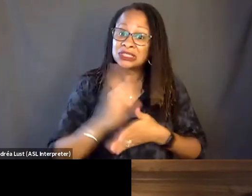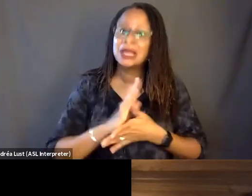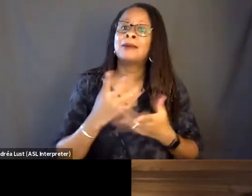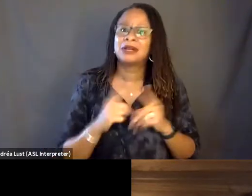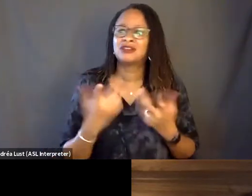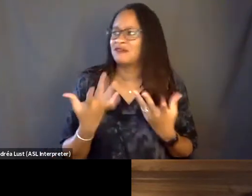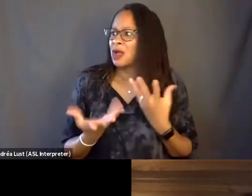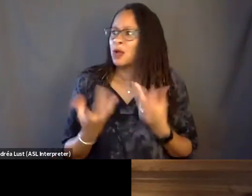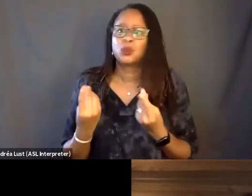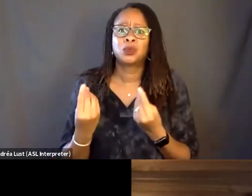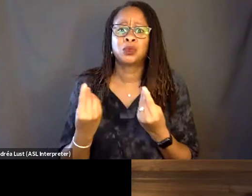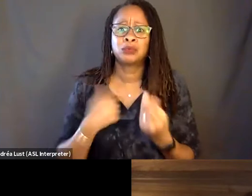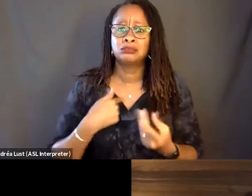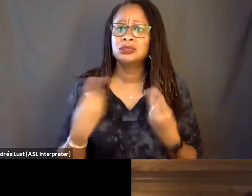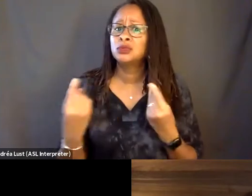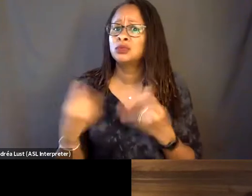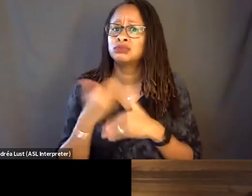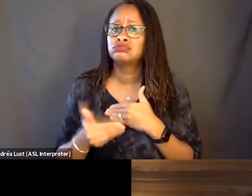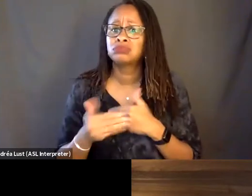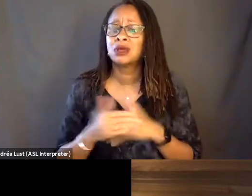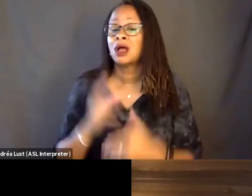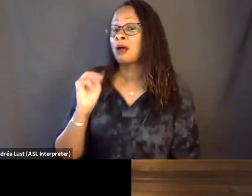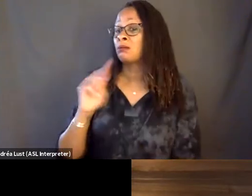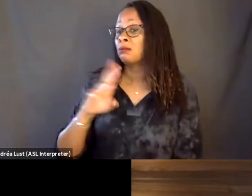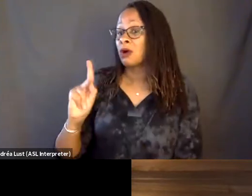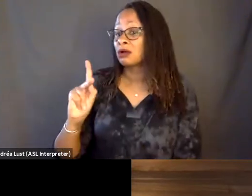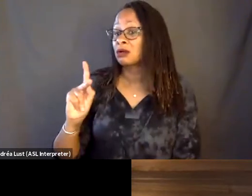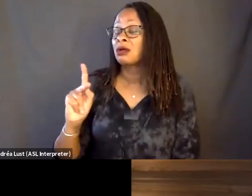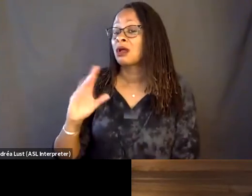And so, Mark Monroe and I, we worked together